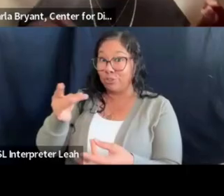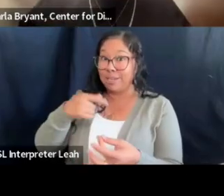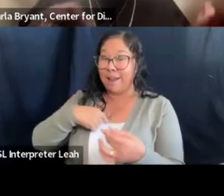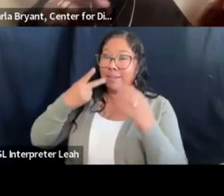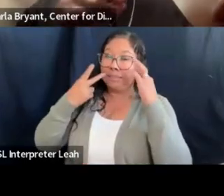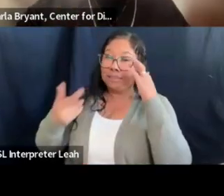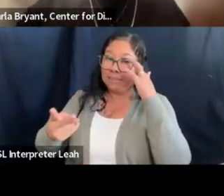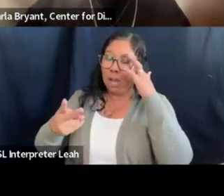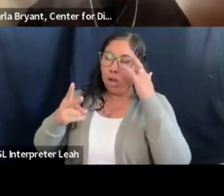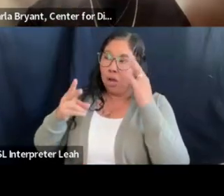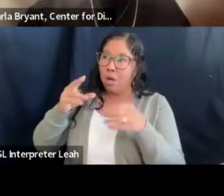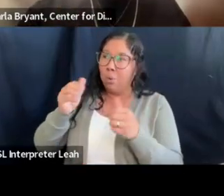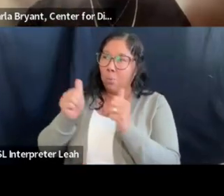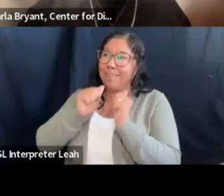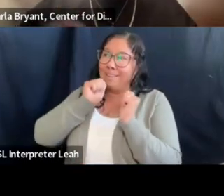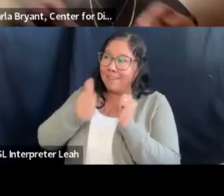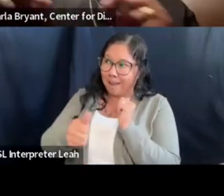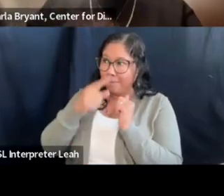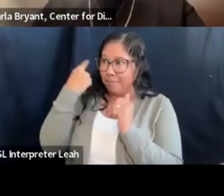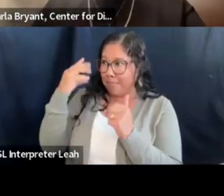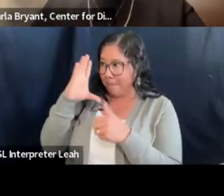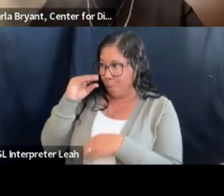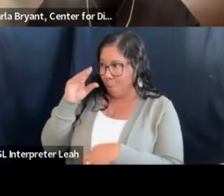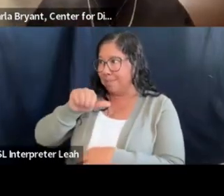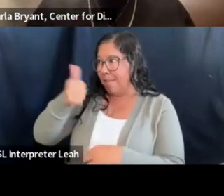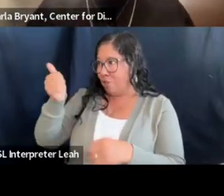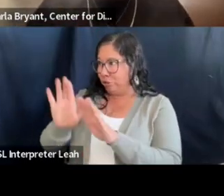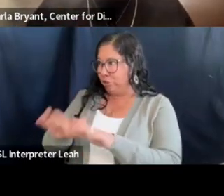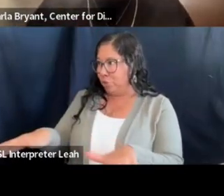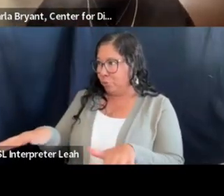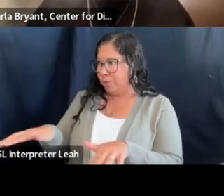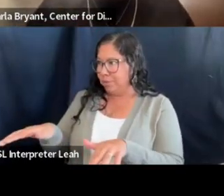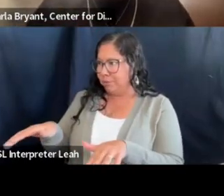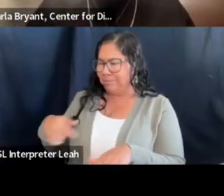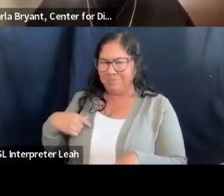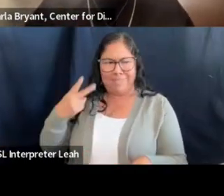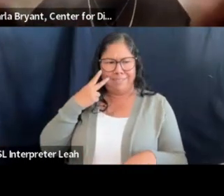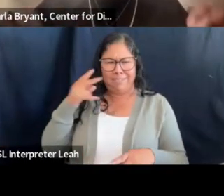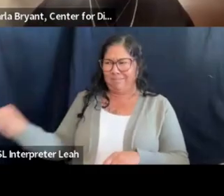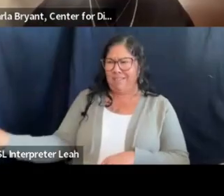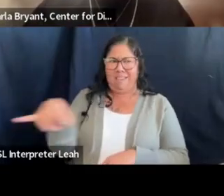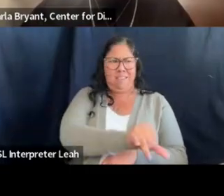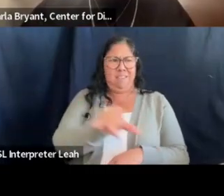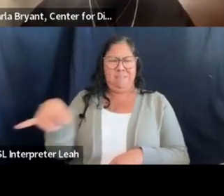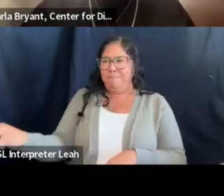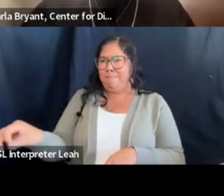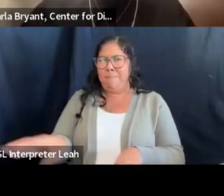the non-black boys and the other children were the same behaviors, but they were treated differently.